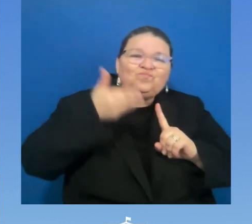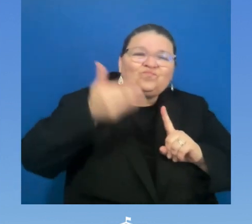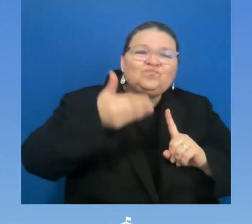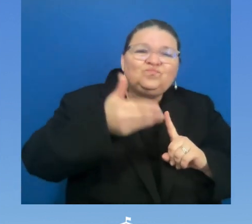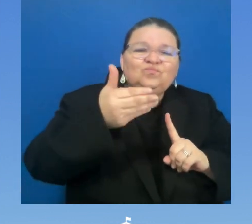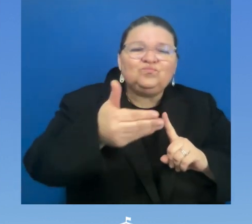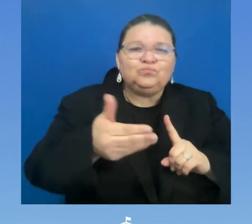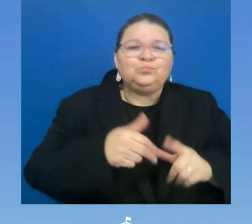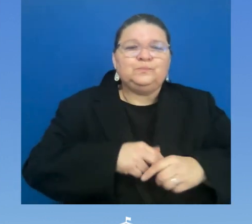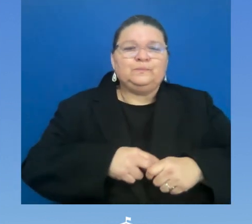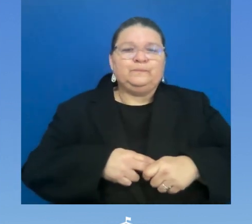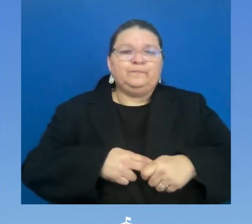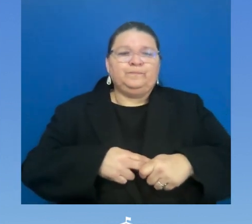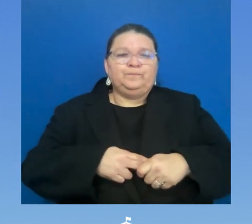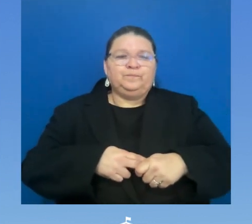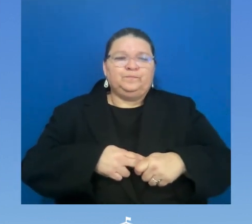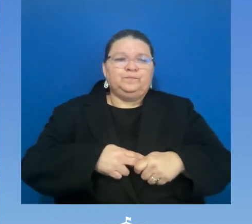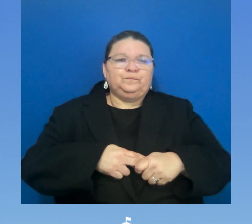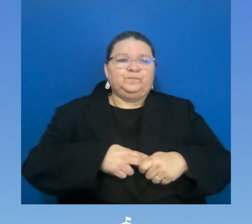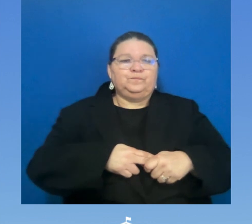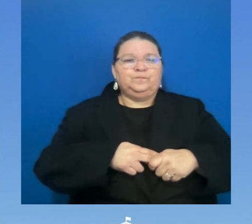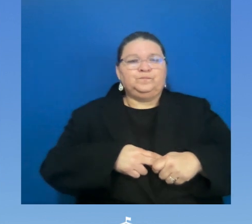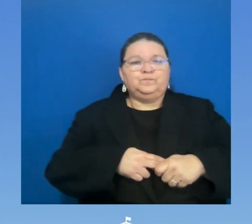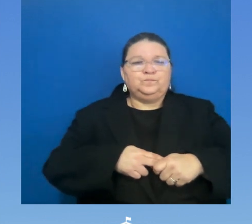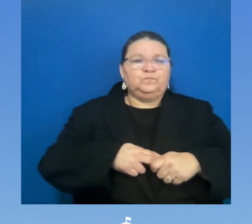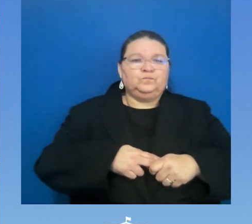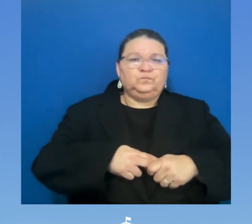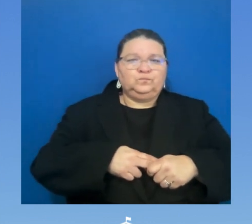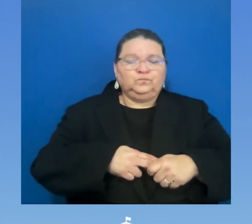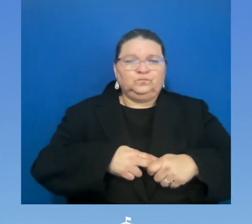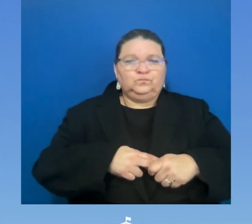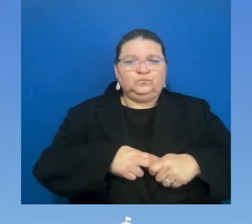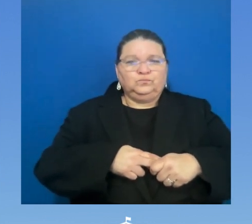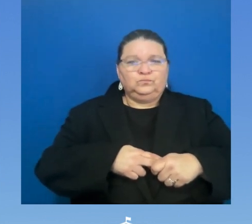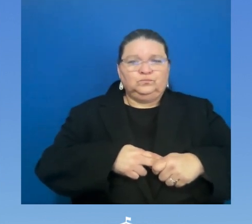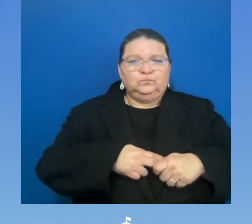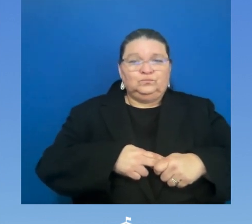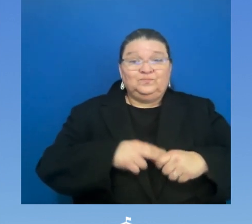Your decision was made, but that law didn't solve everything.